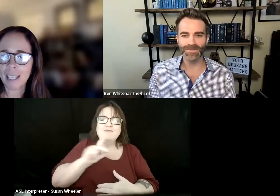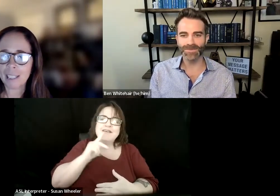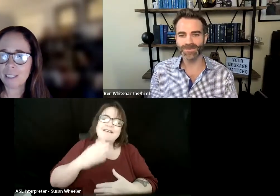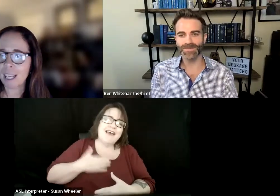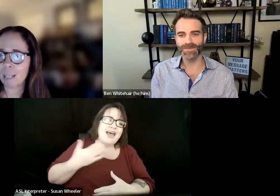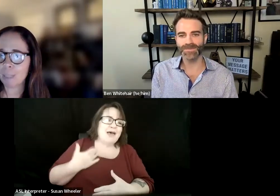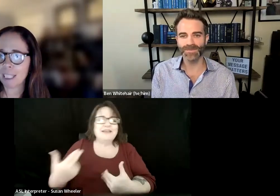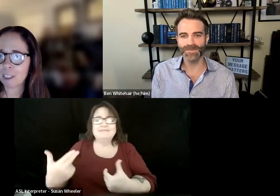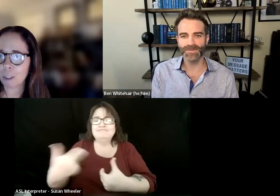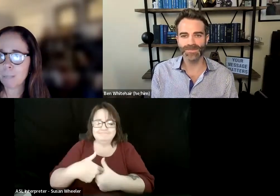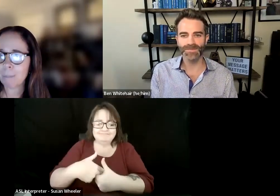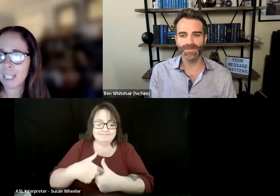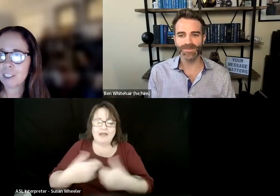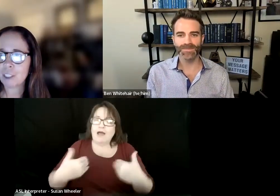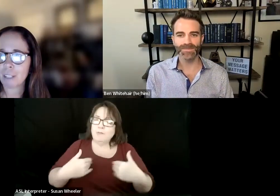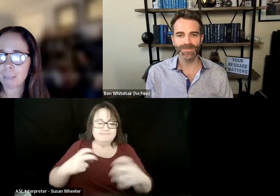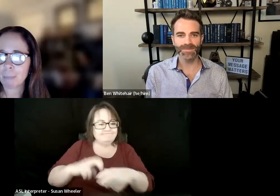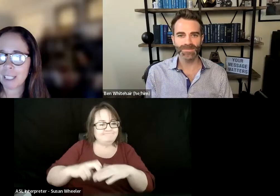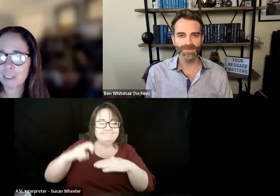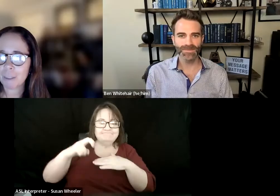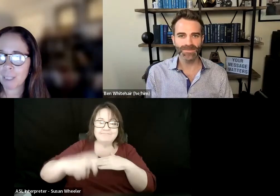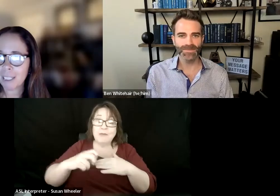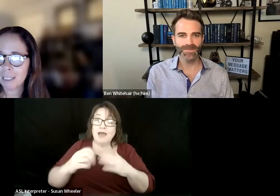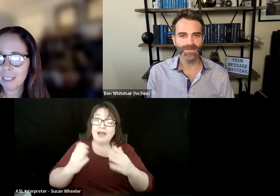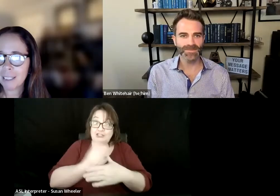and I'm gonna get started by sharing my screen